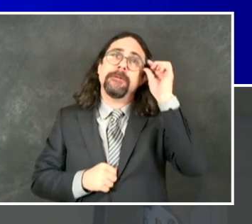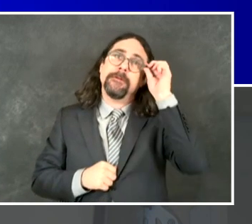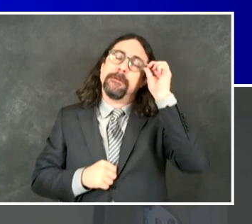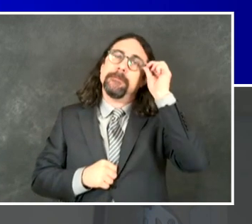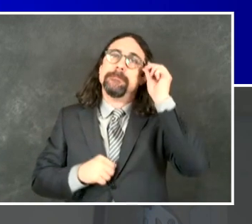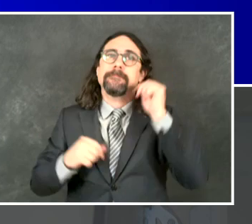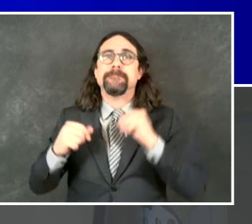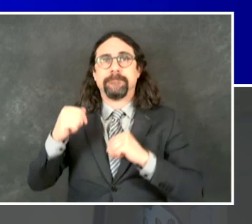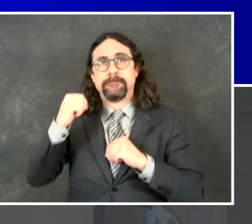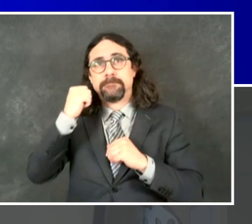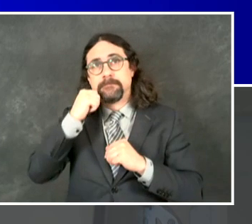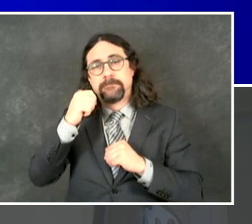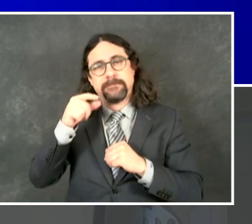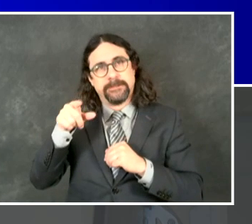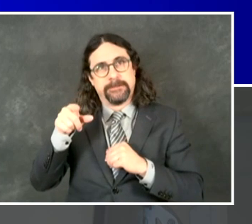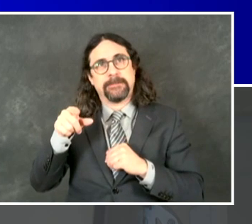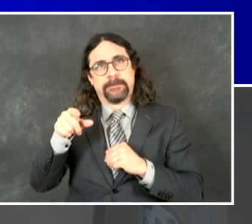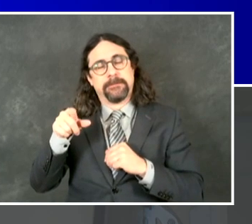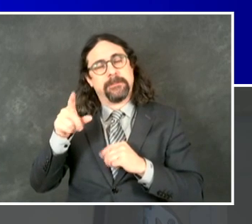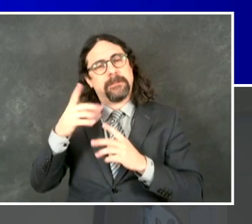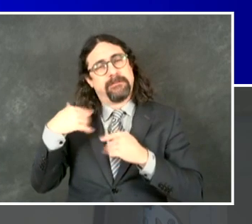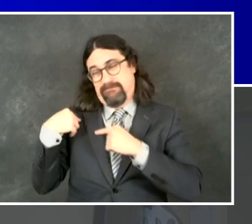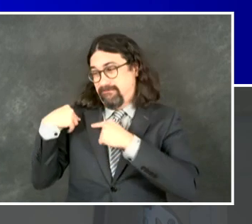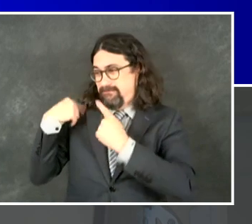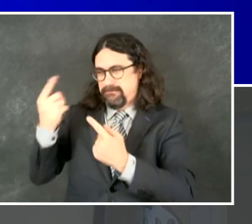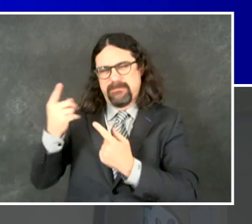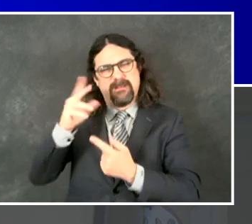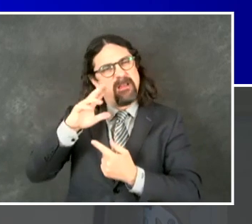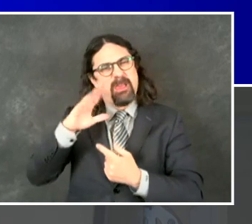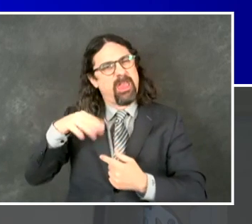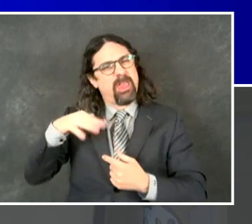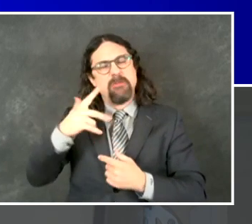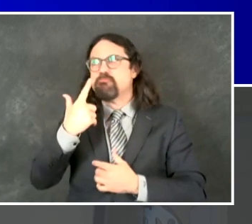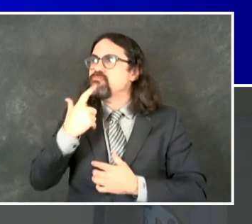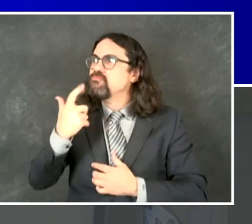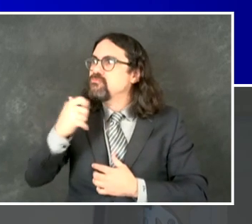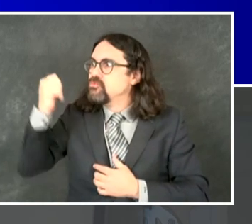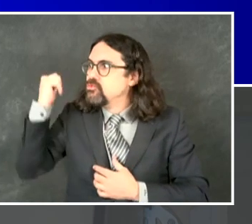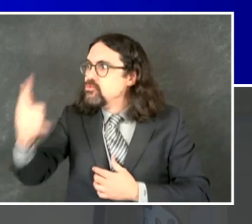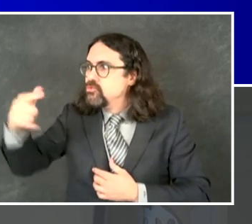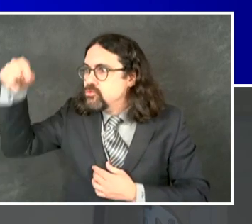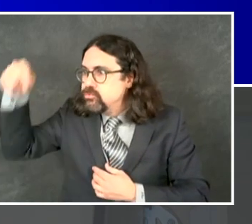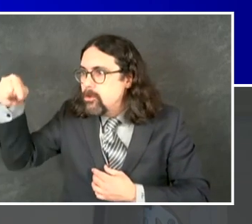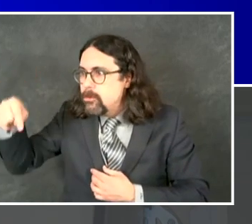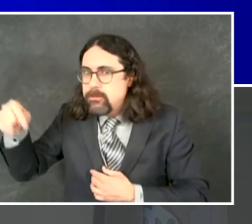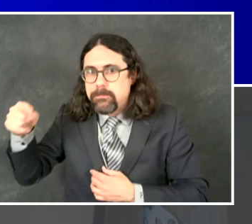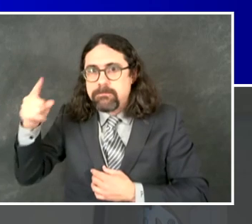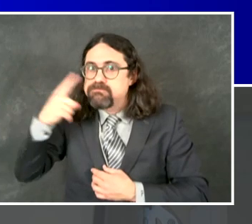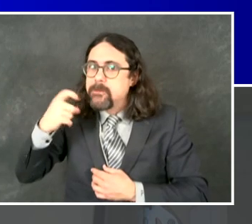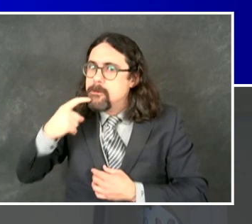MAKING PROGRESS IN ONE FORM OR ANOTHER. I WANT STEADY PROGRESS TO MAKE